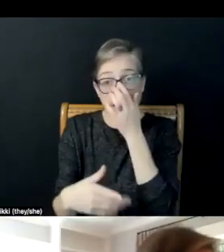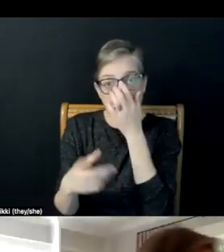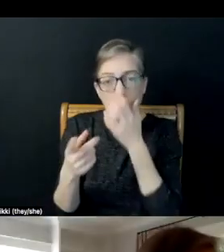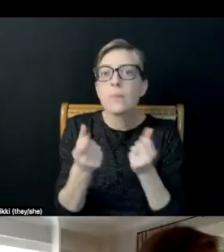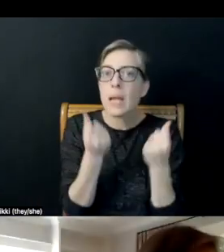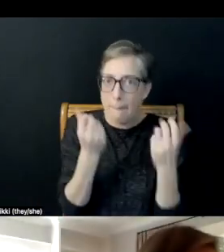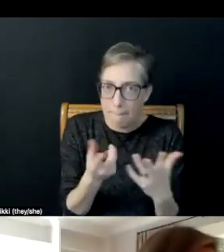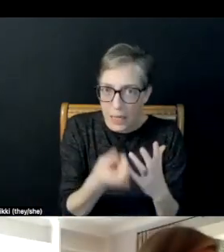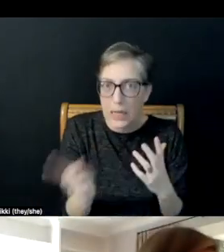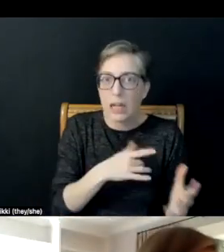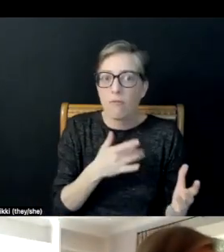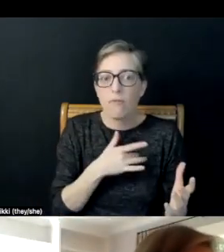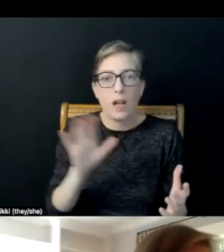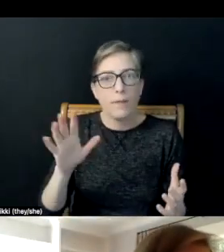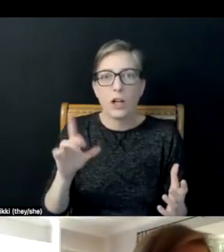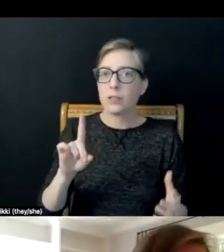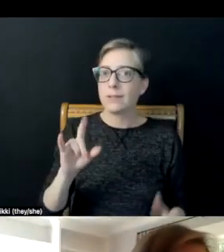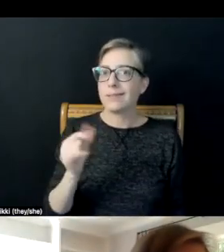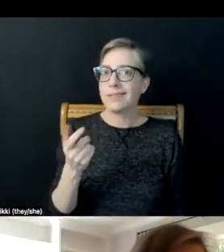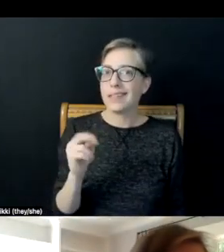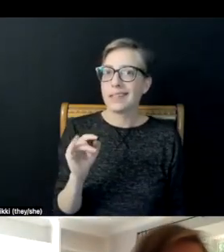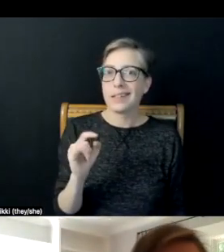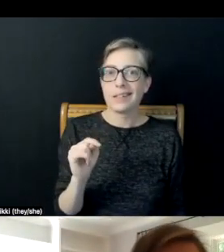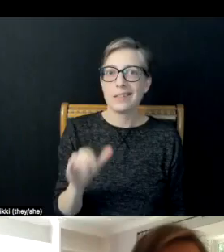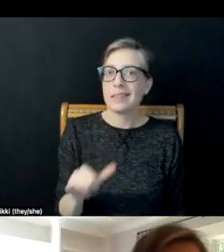The quote I wrote down was "I felt that the staff were annoyed by